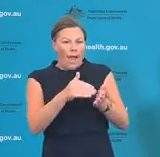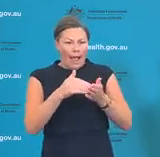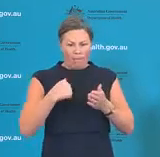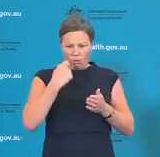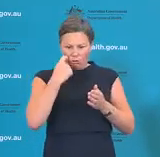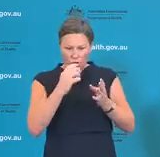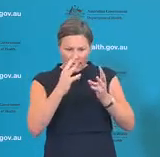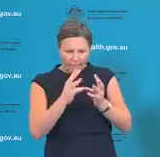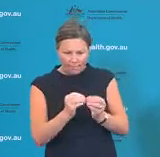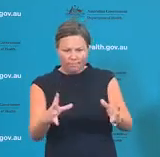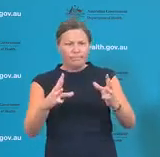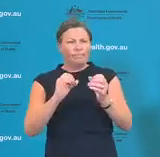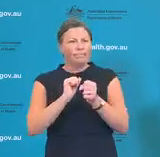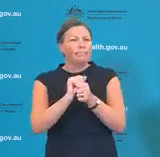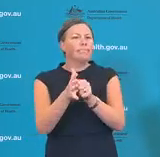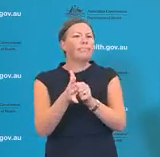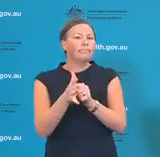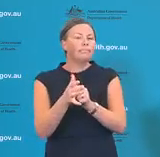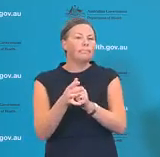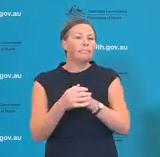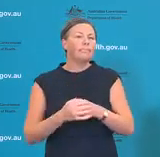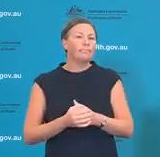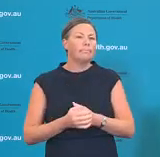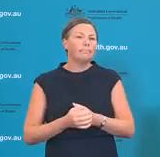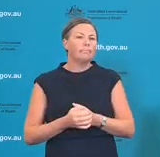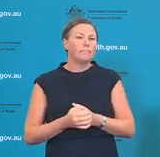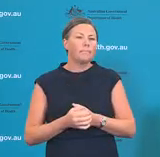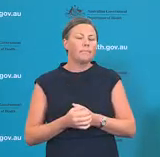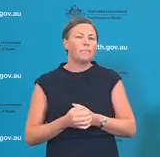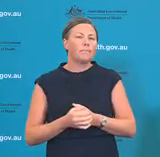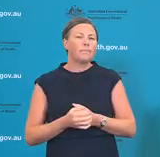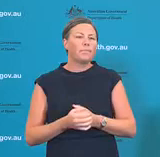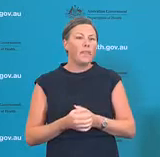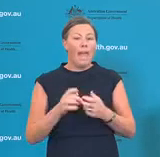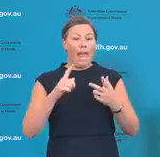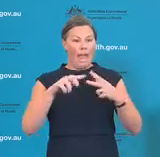pandemic and particularly in being able to manage quickly any small outbreaks we